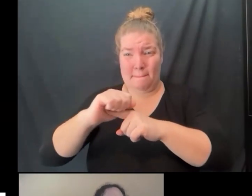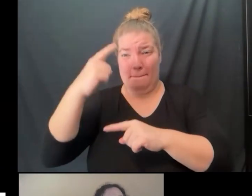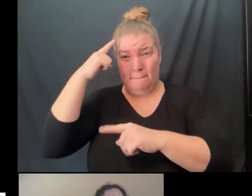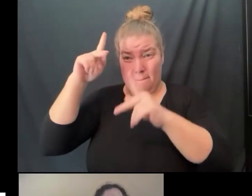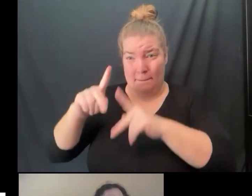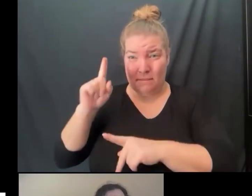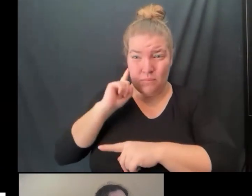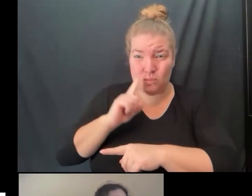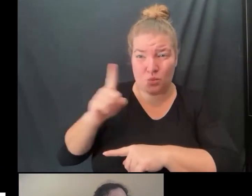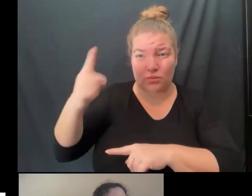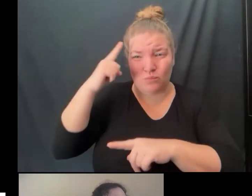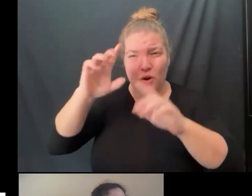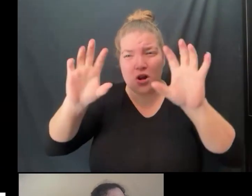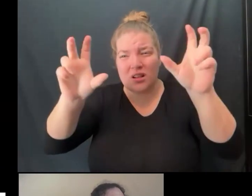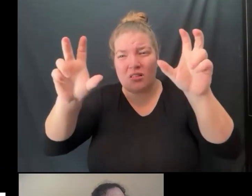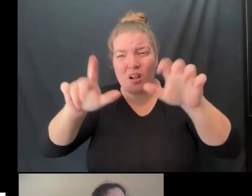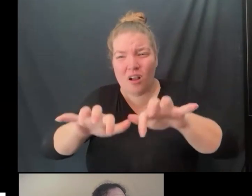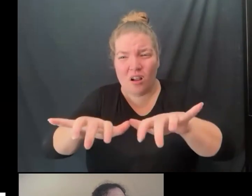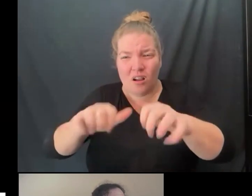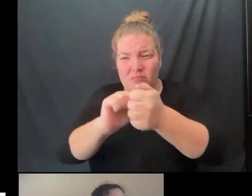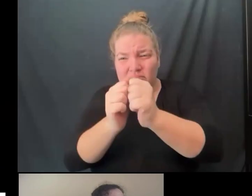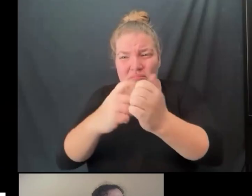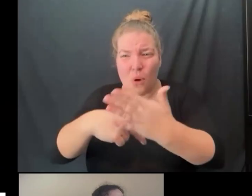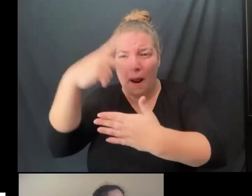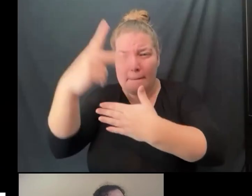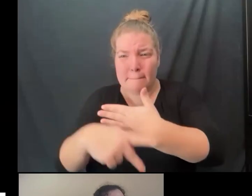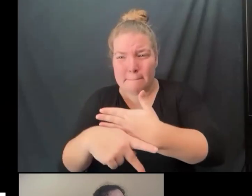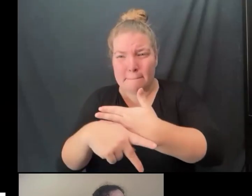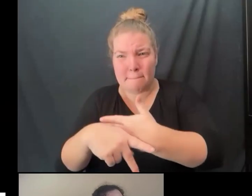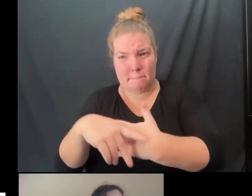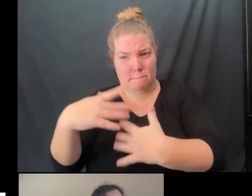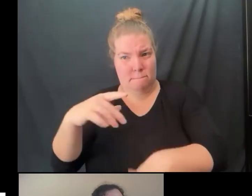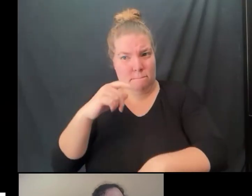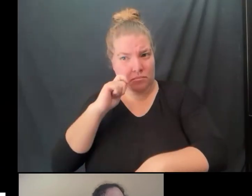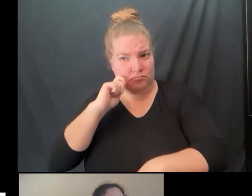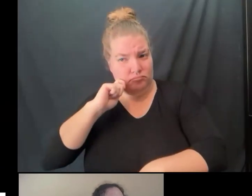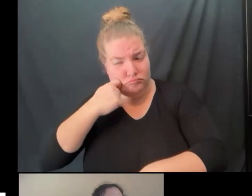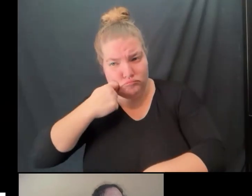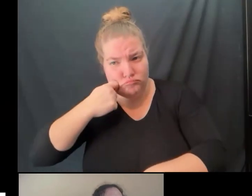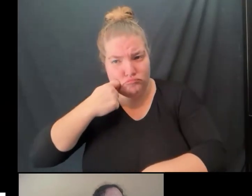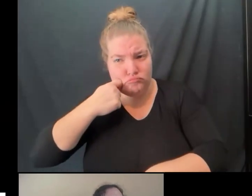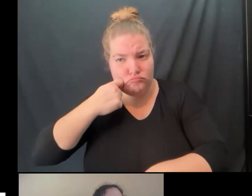for blind computer programmers. And this is remarkable considering